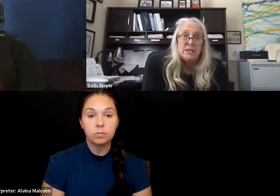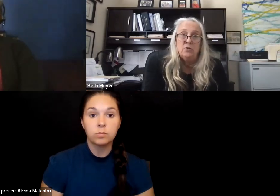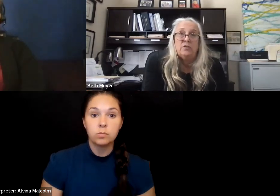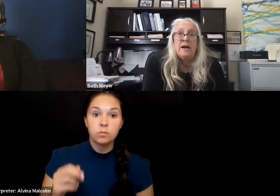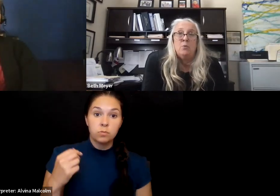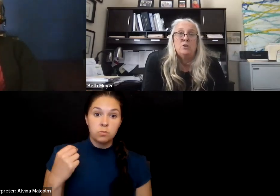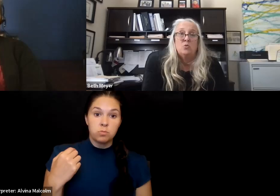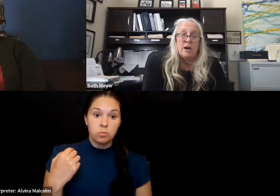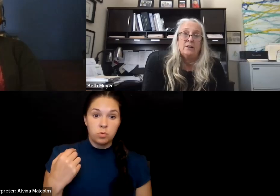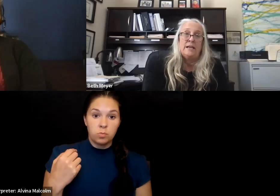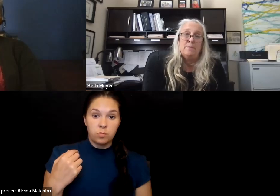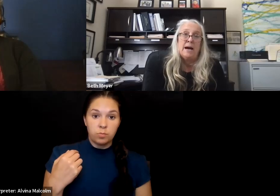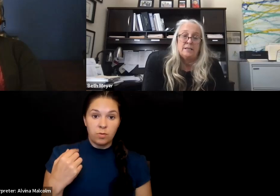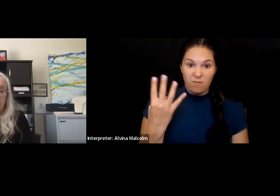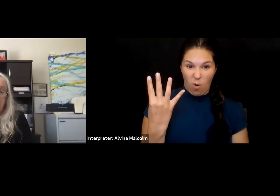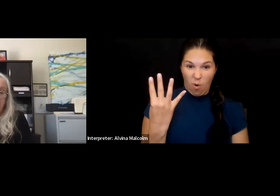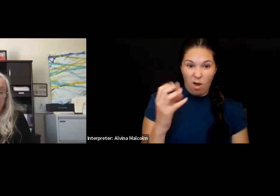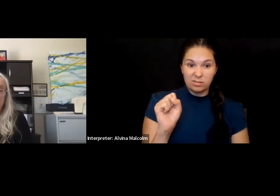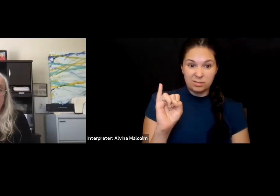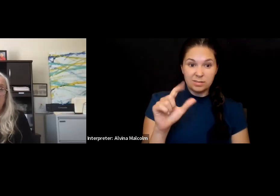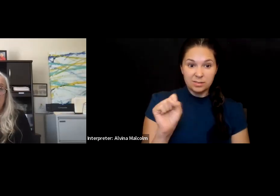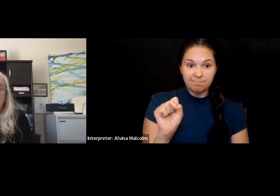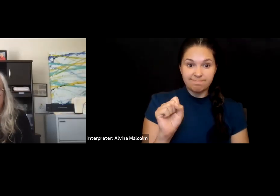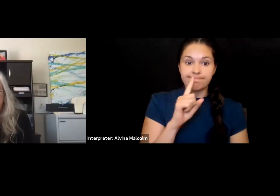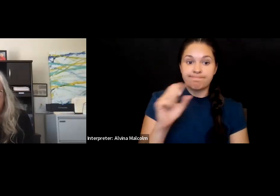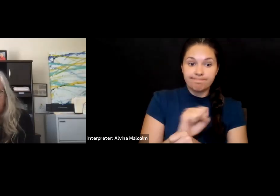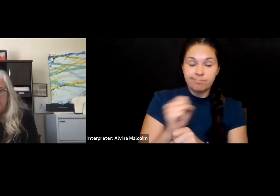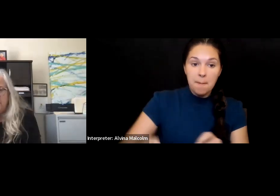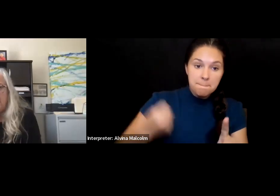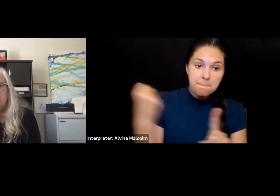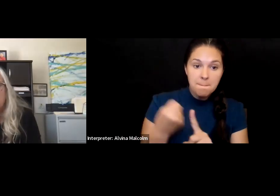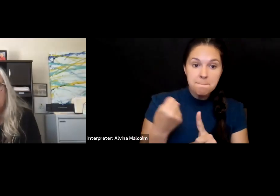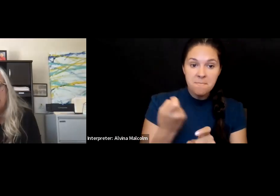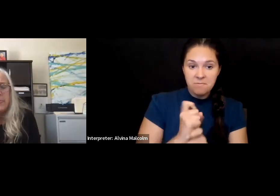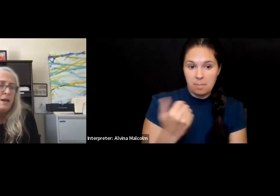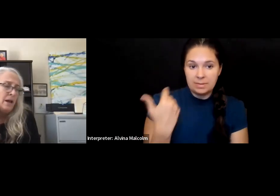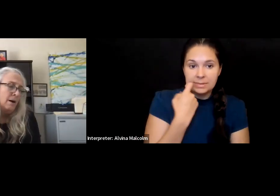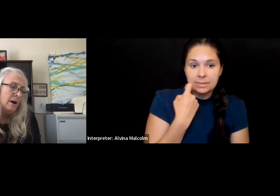proximity that would be able to call